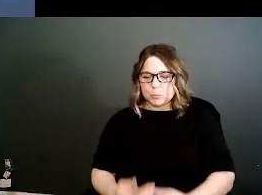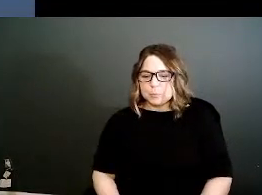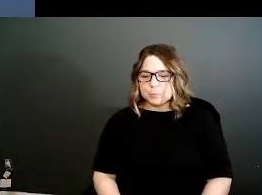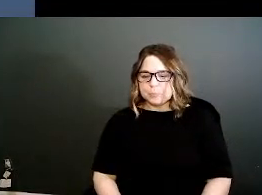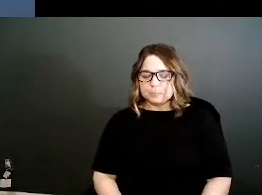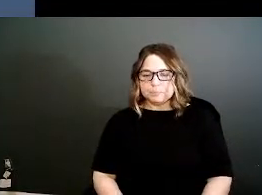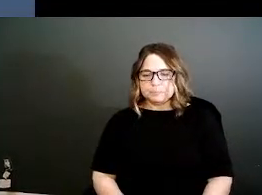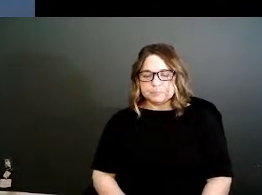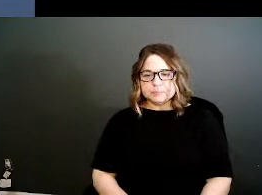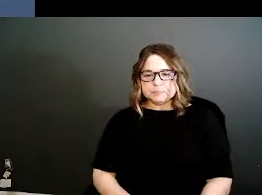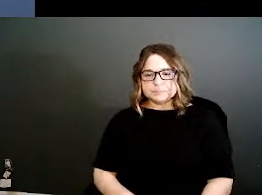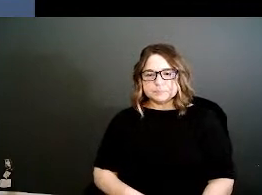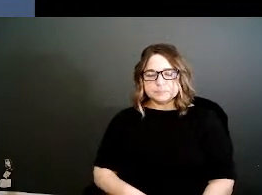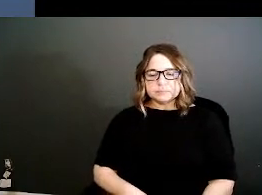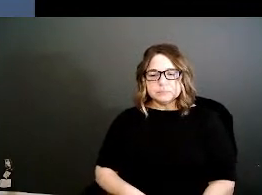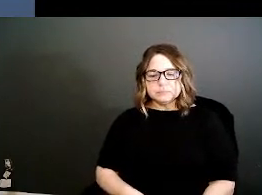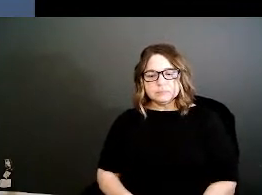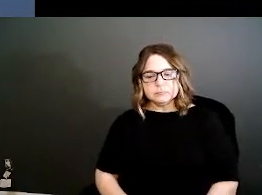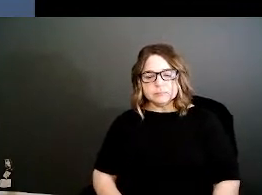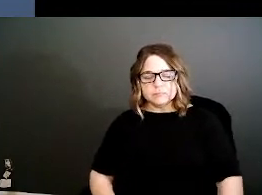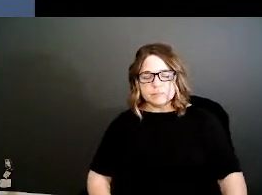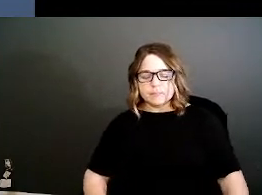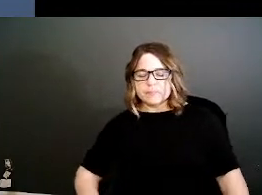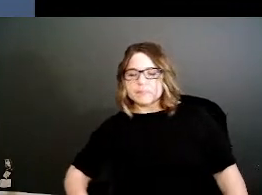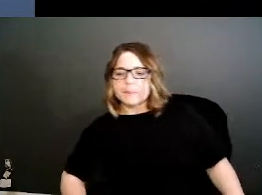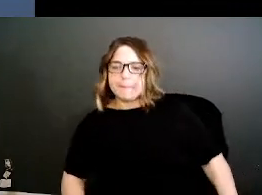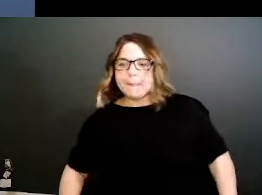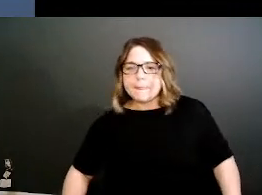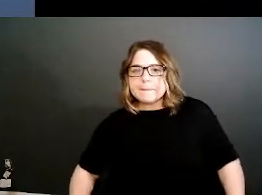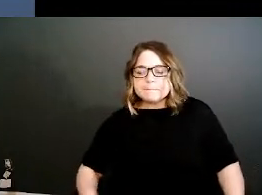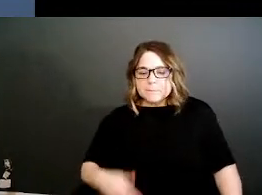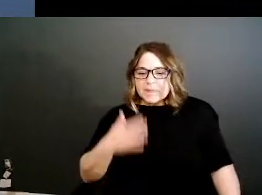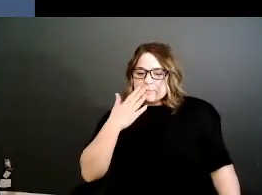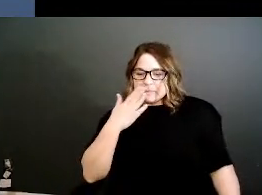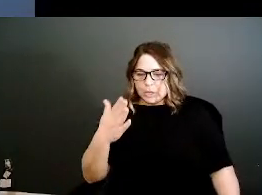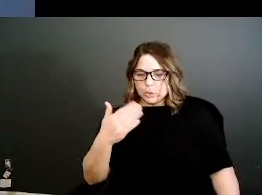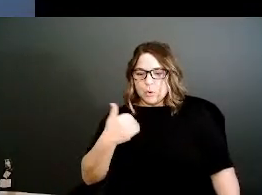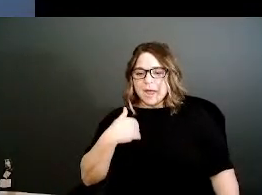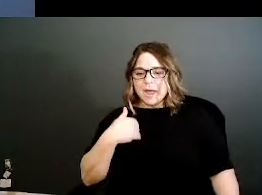DONE WITH THE PUBLIC HEARING WE WILL BE PROCEEDING TO THE PORTION WHERE WE MARKUP AND ADOPT -- OR BRING